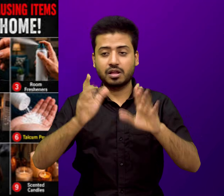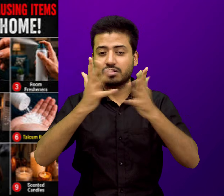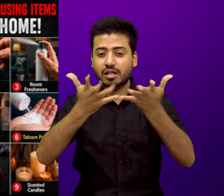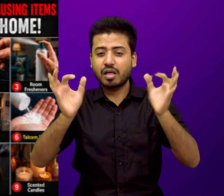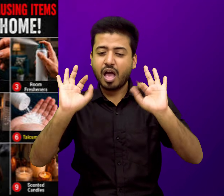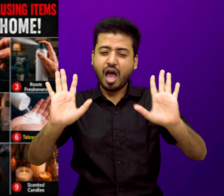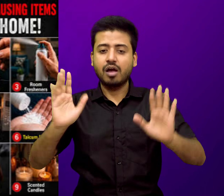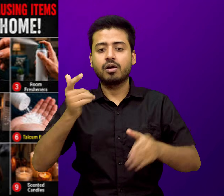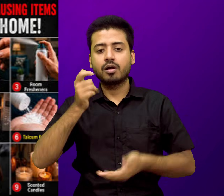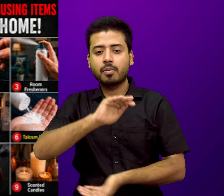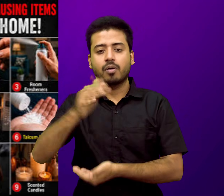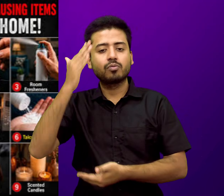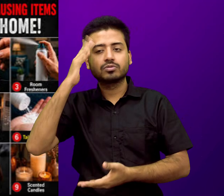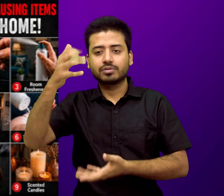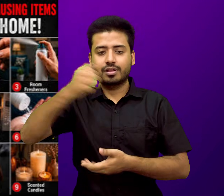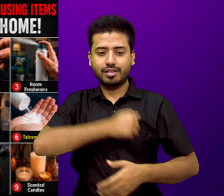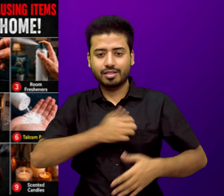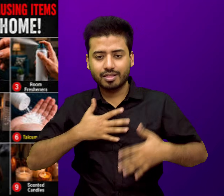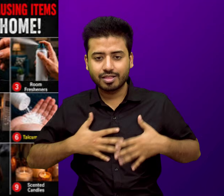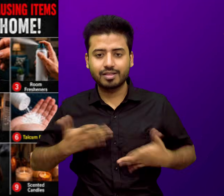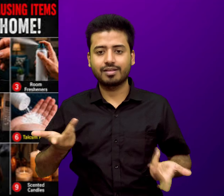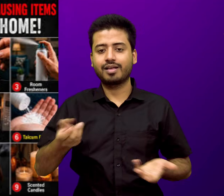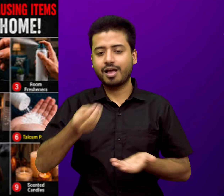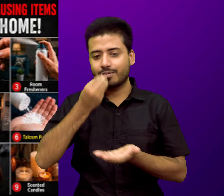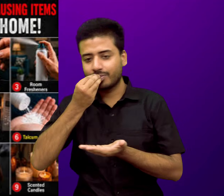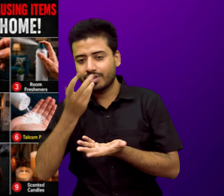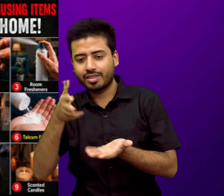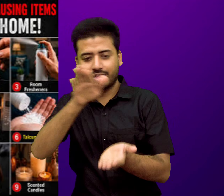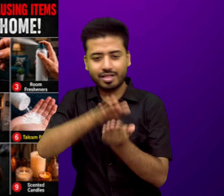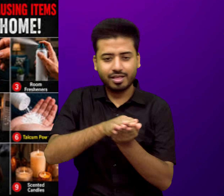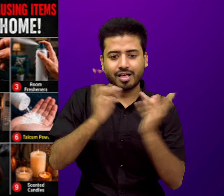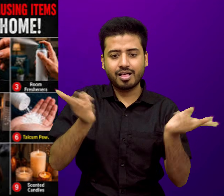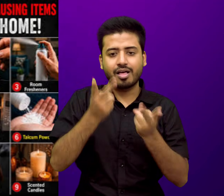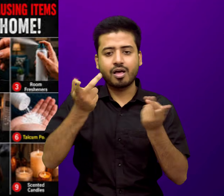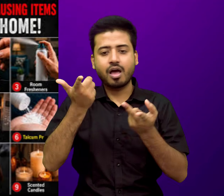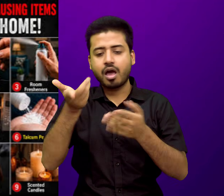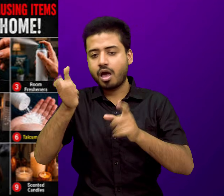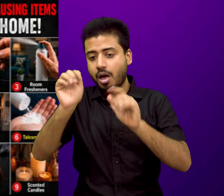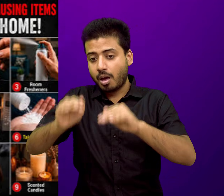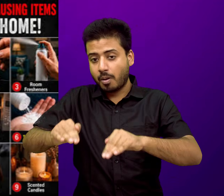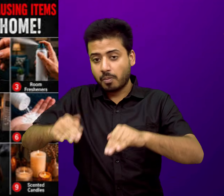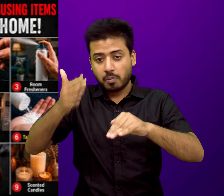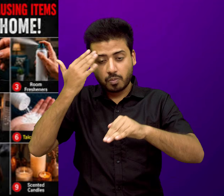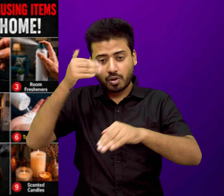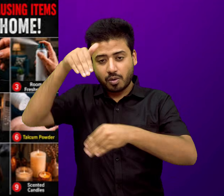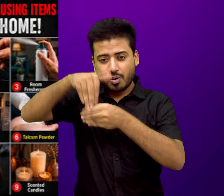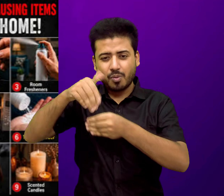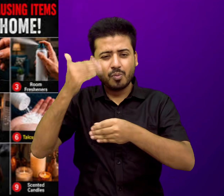combustion byproducts and particulate matter into indoor air. Band/avoid burning paraffin candles